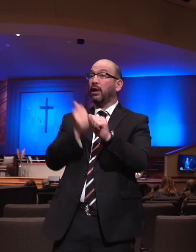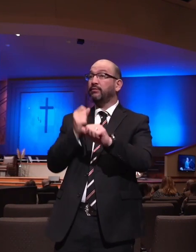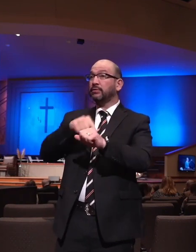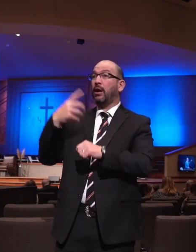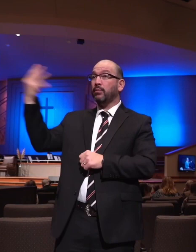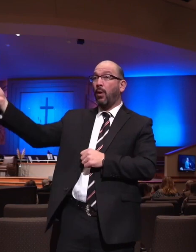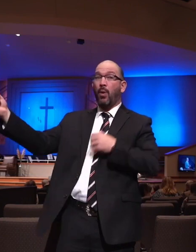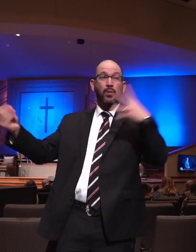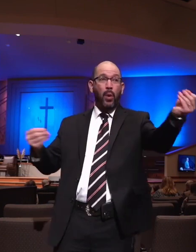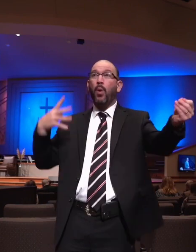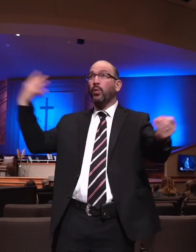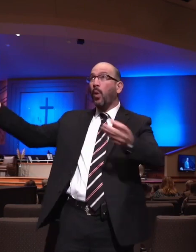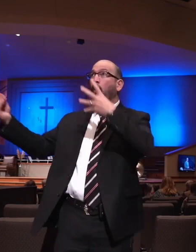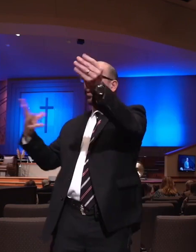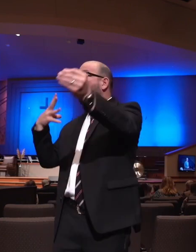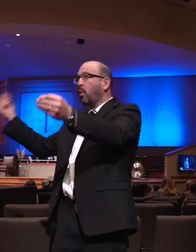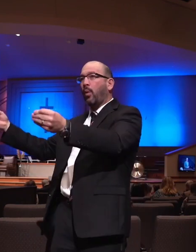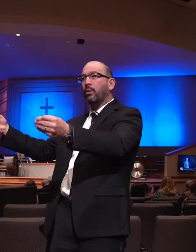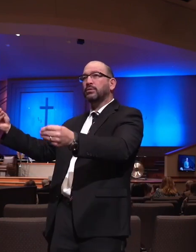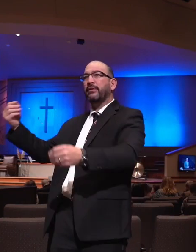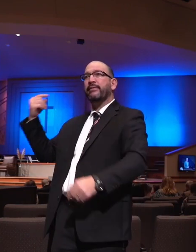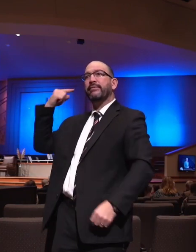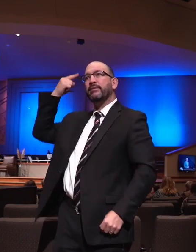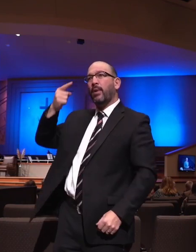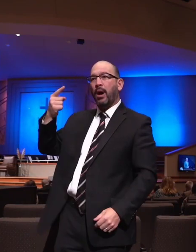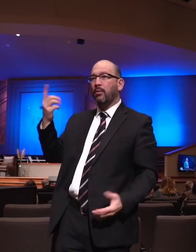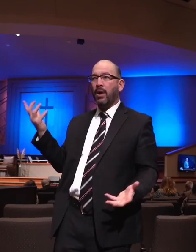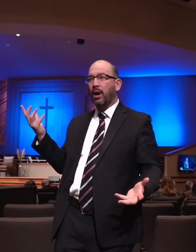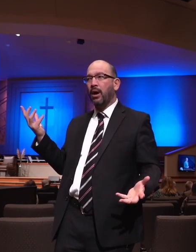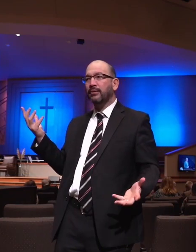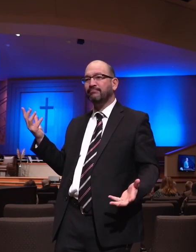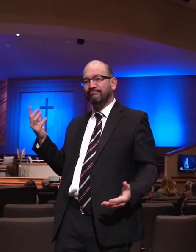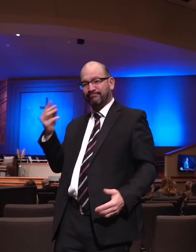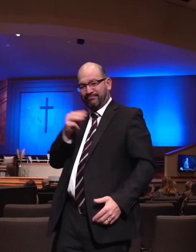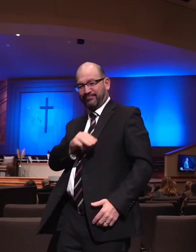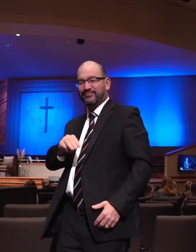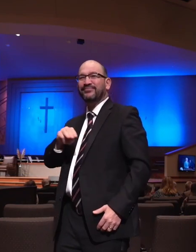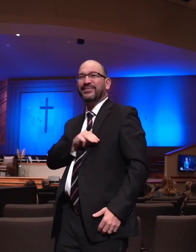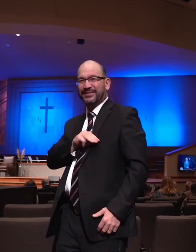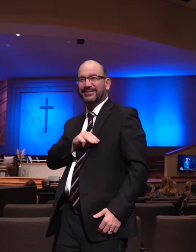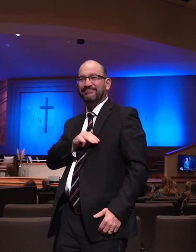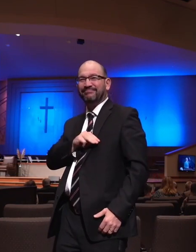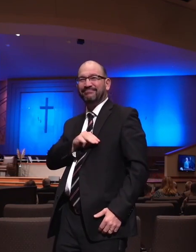this week wherever you go Chick-fil-A is a missions trip ah that's my mission